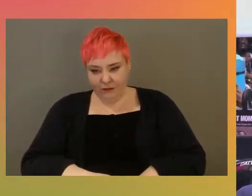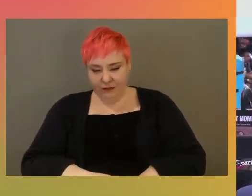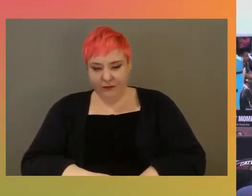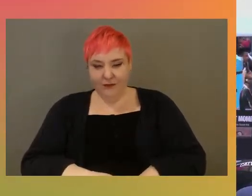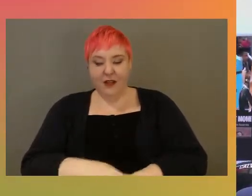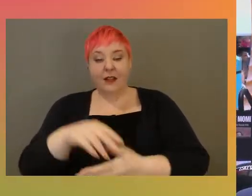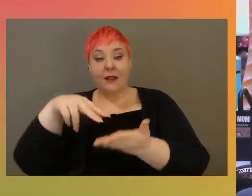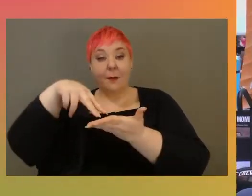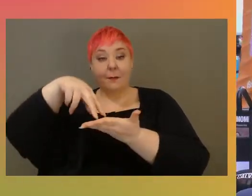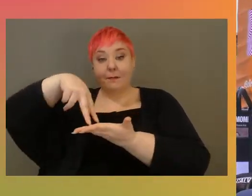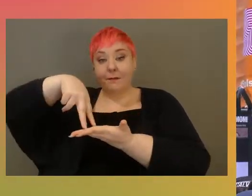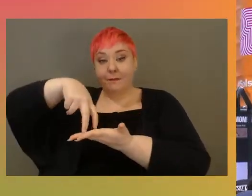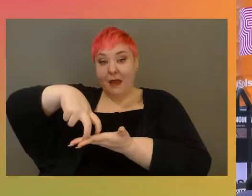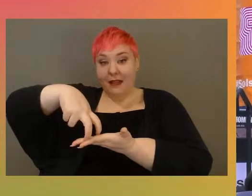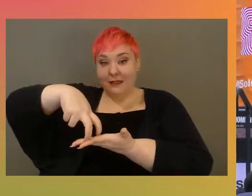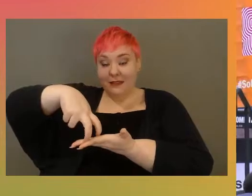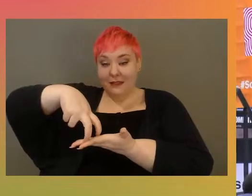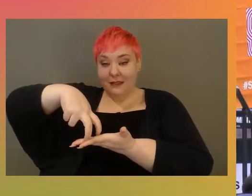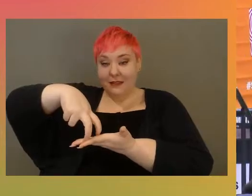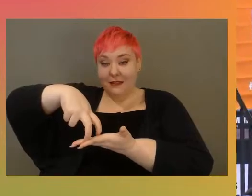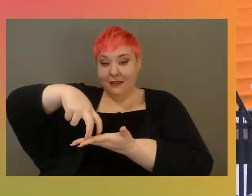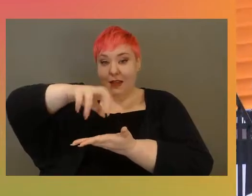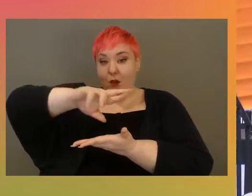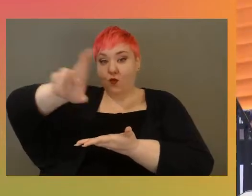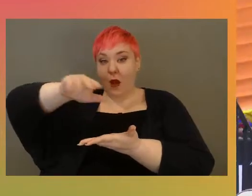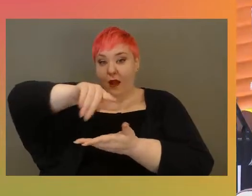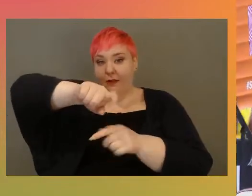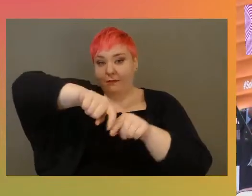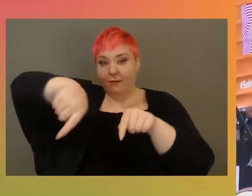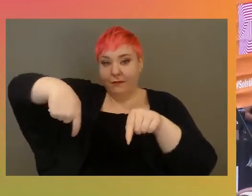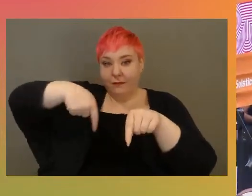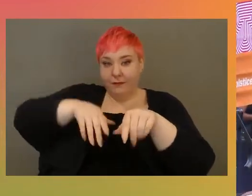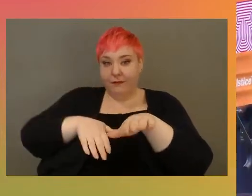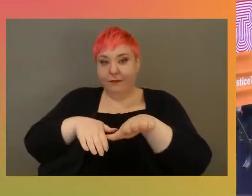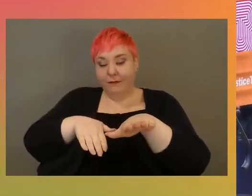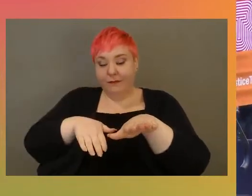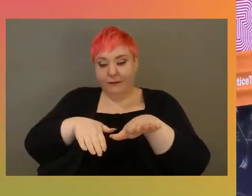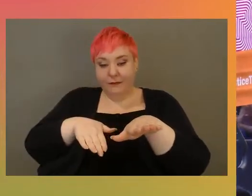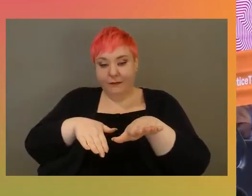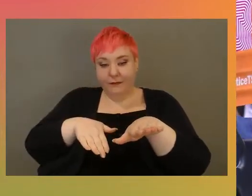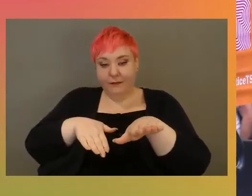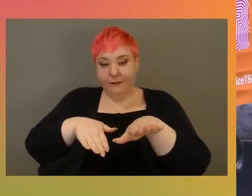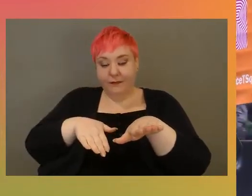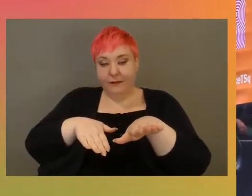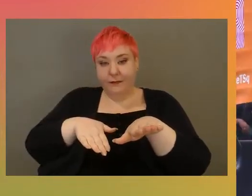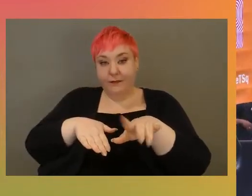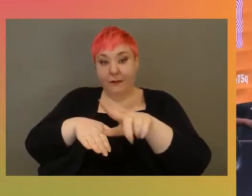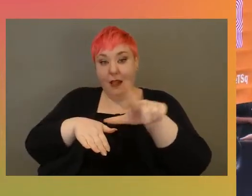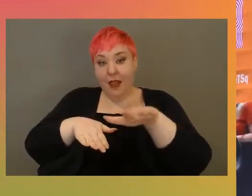STANDING FORWARD BEND. AS LONG AS YOU CAN, FULL